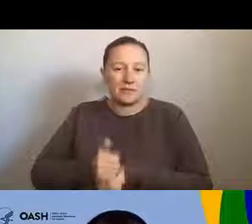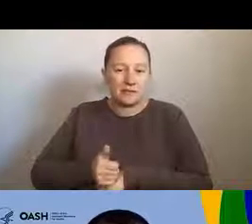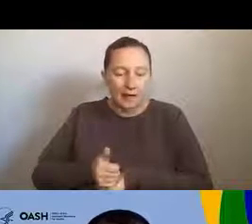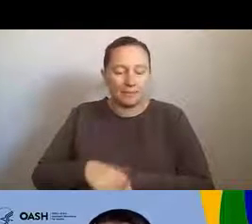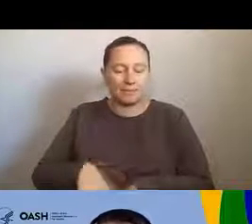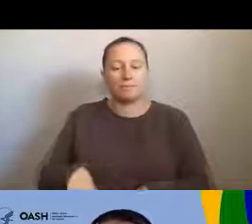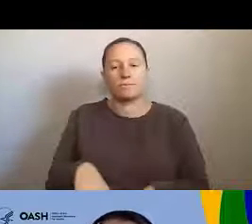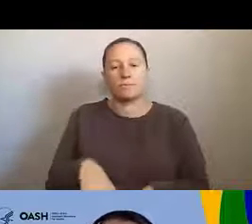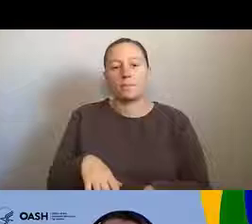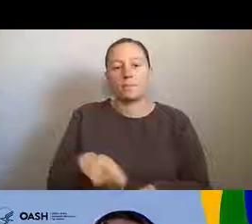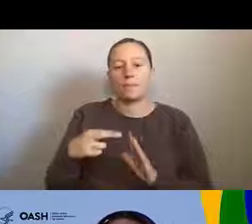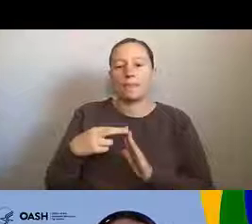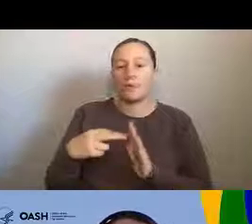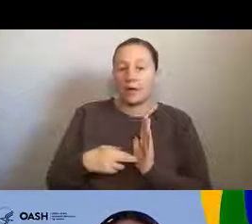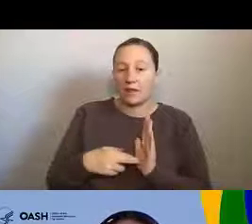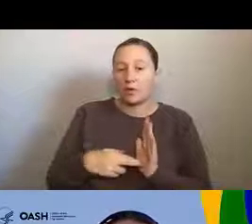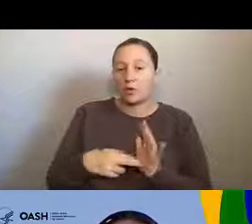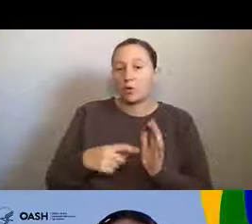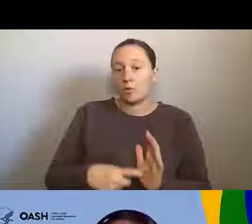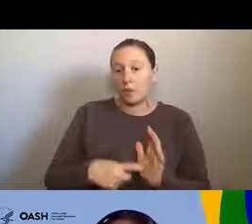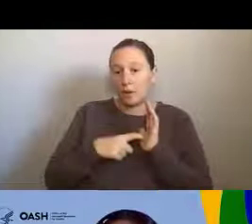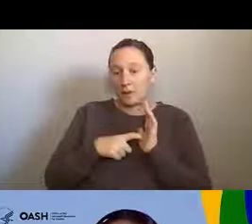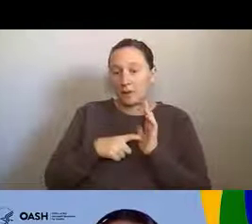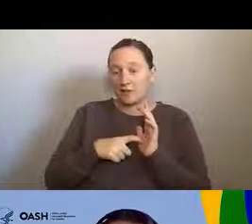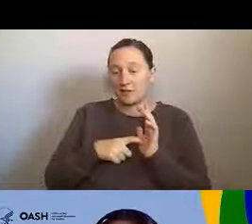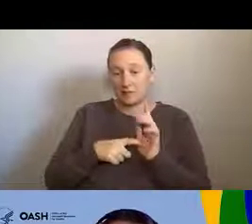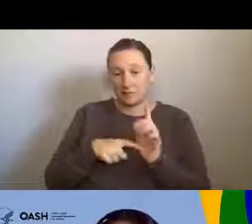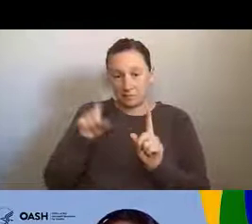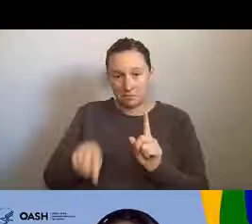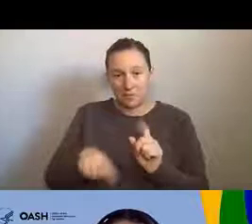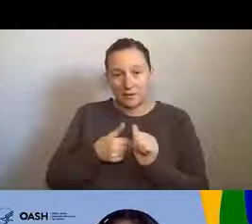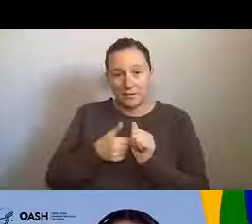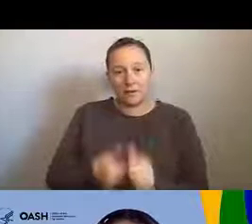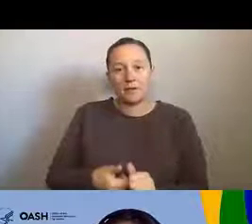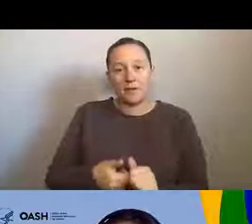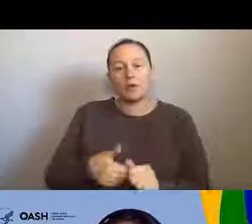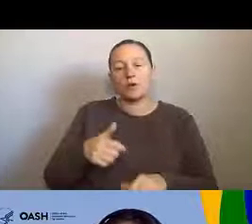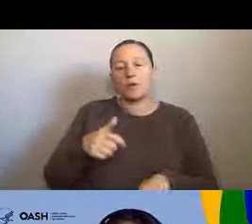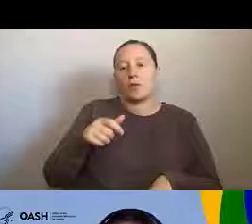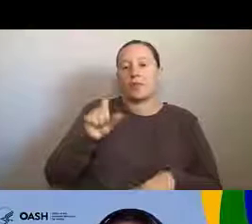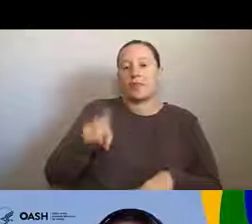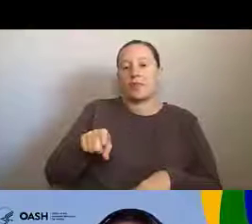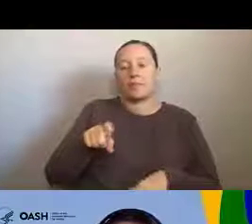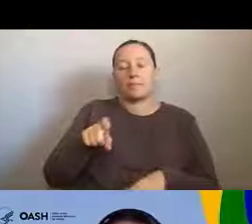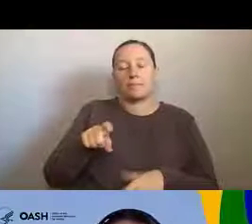there are also specific requirements to obtain informed consent from your research participants,